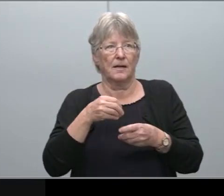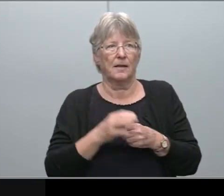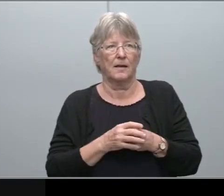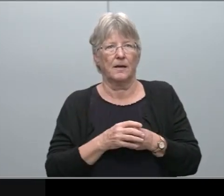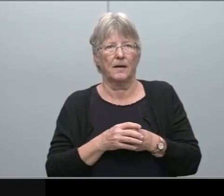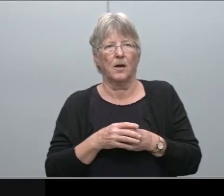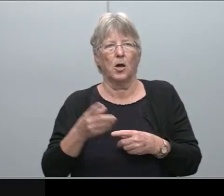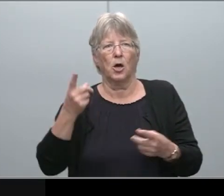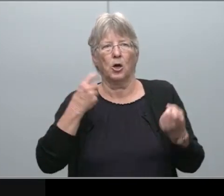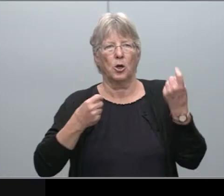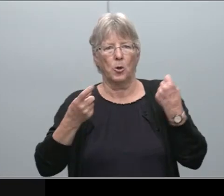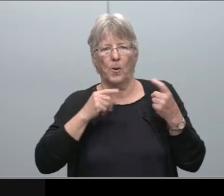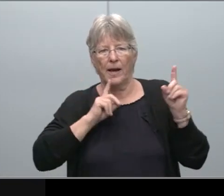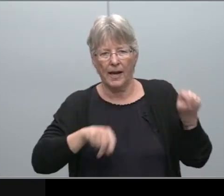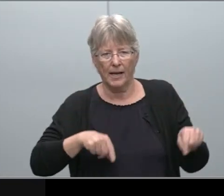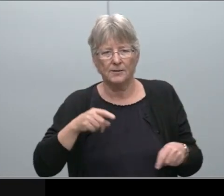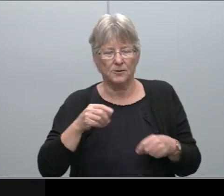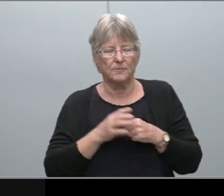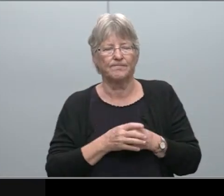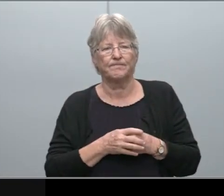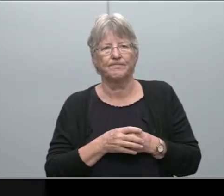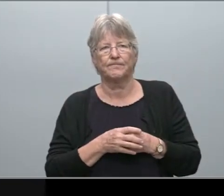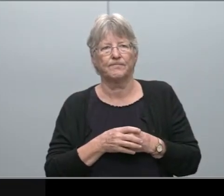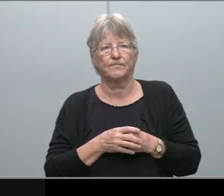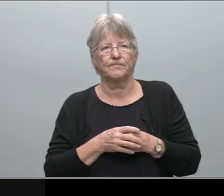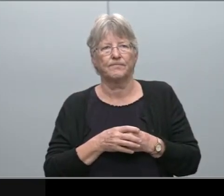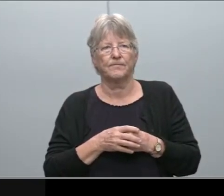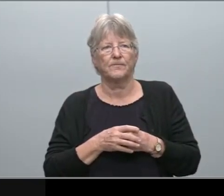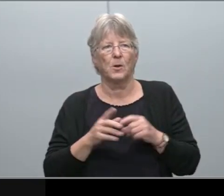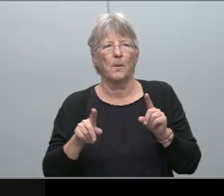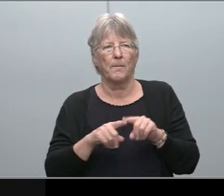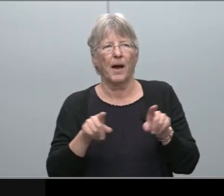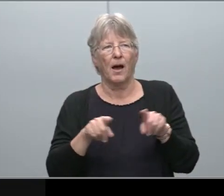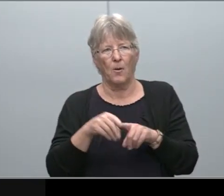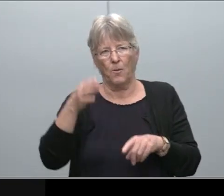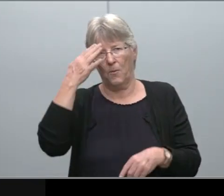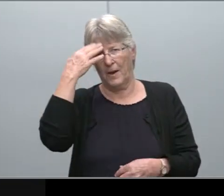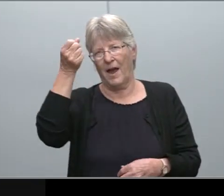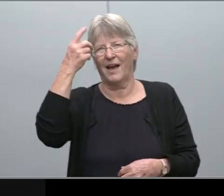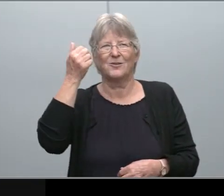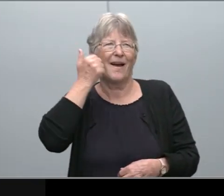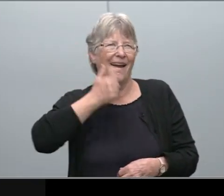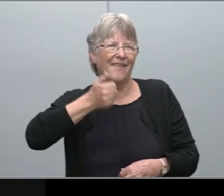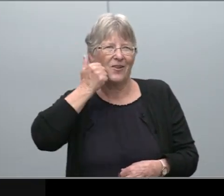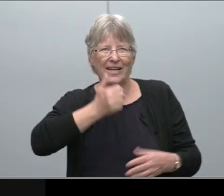Lastly, we ask that you mute your mic while you're in this main room so that, again, going back to our norm of few distractions.